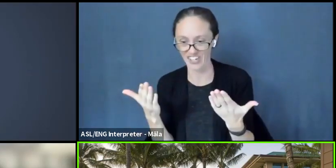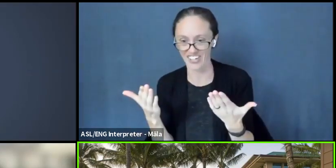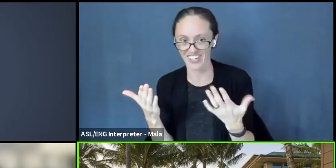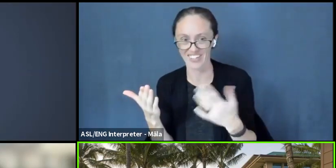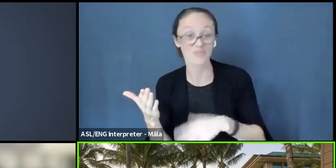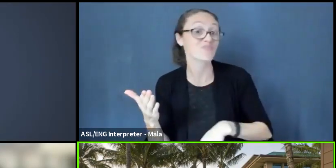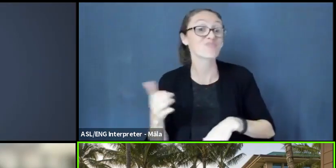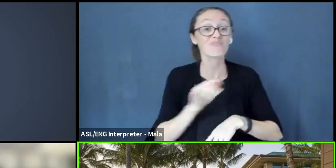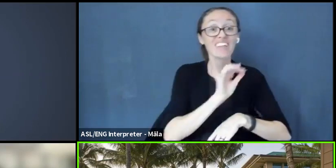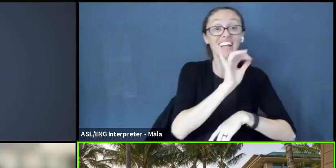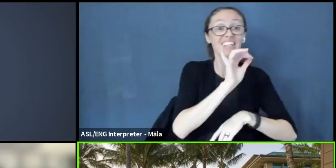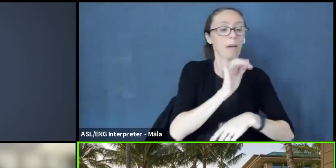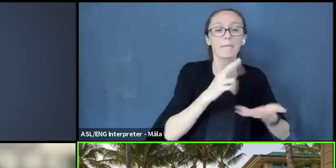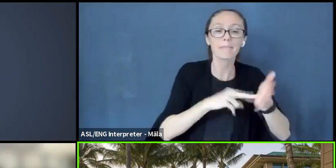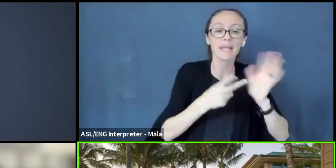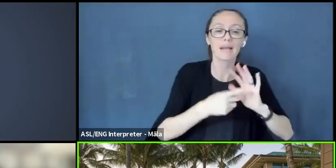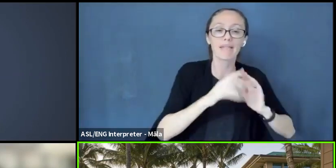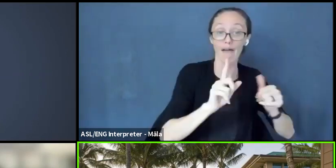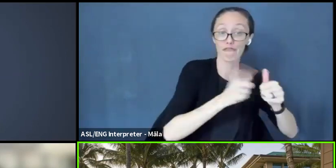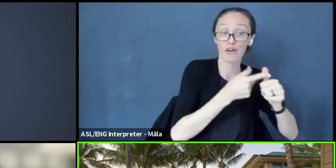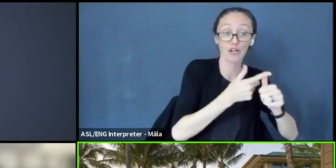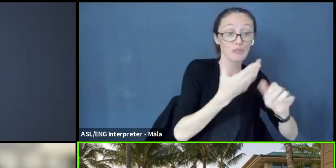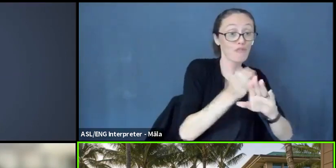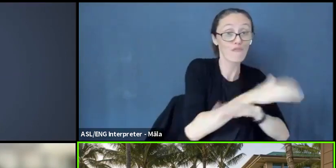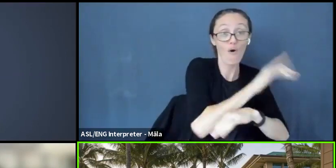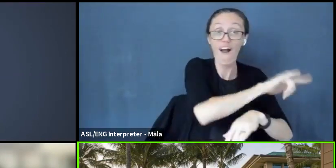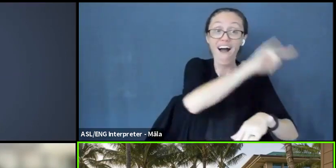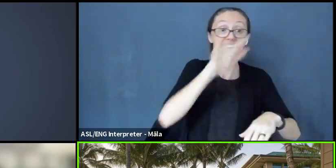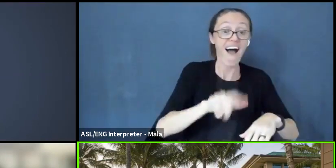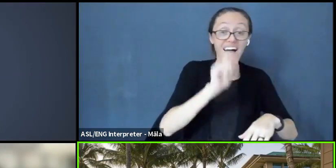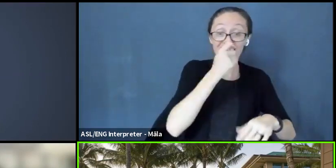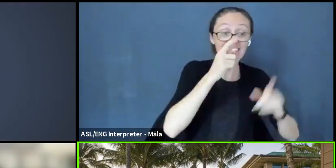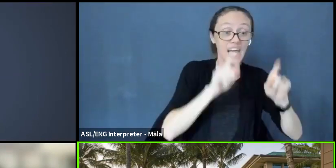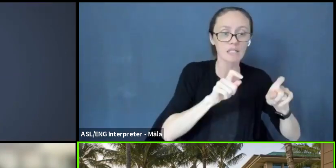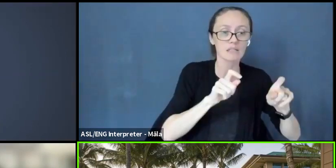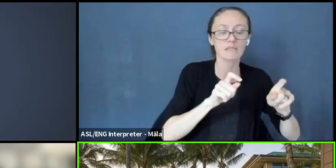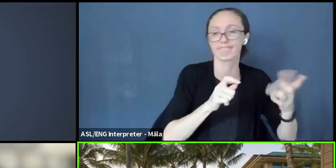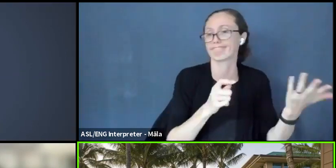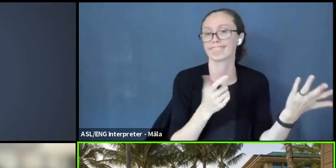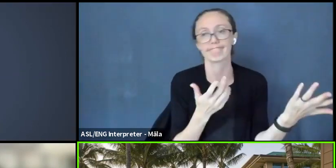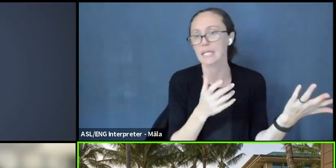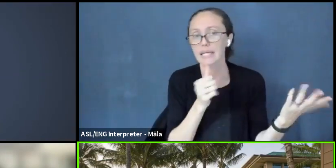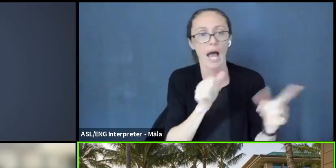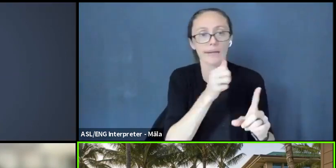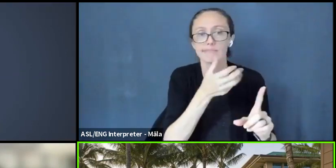There are going to be cases like that. Where infectious person came in.